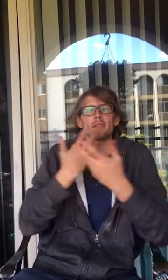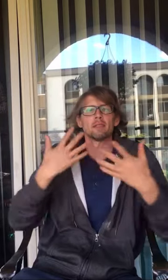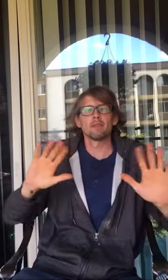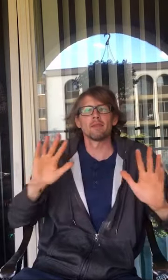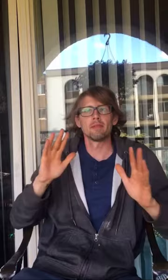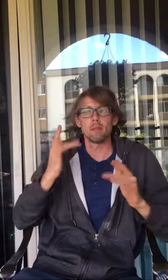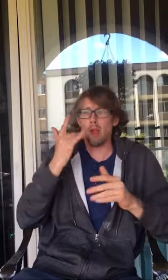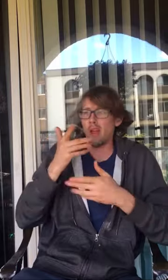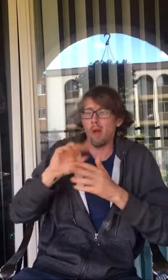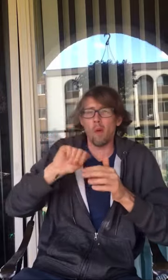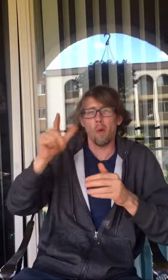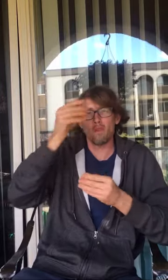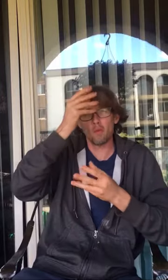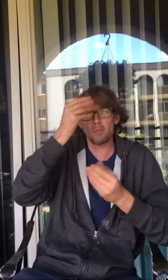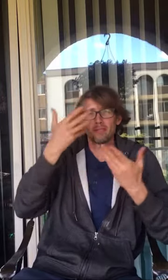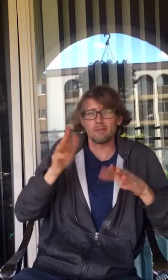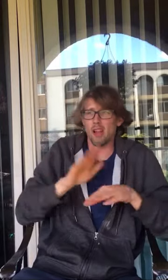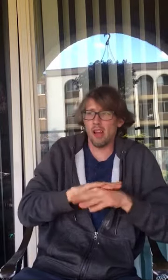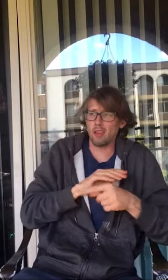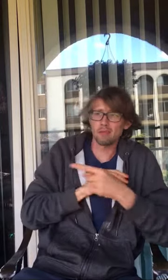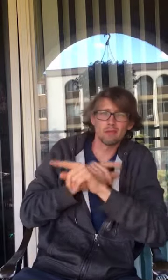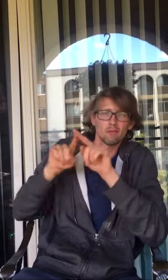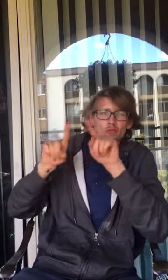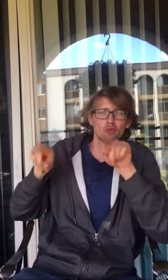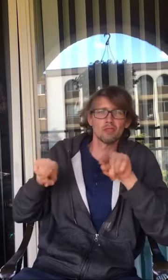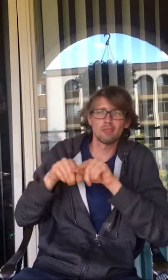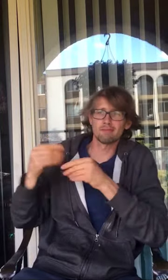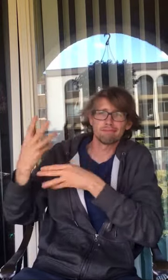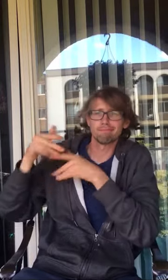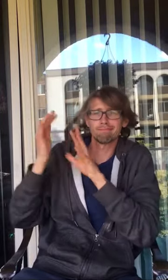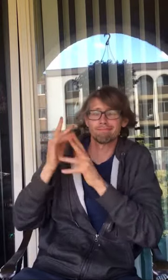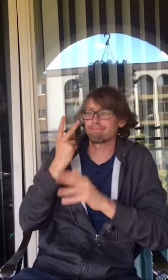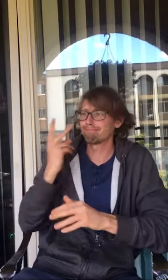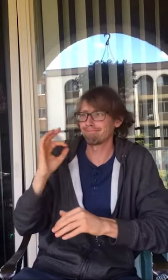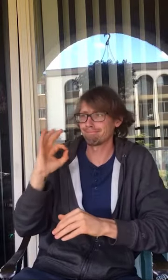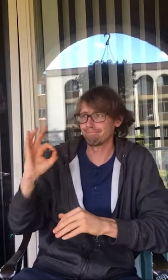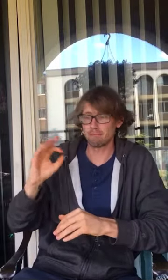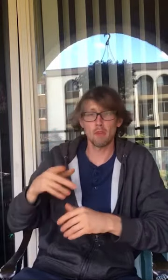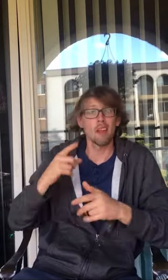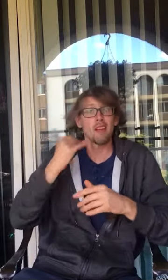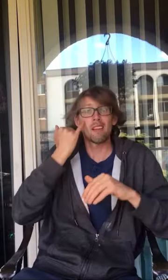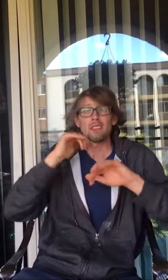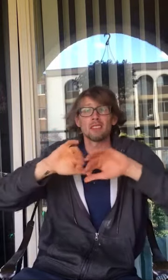of content and context shown on screen. With this info, we can know what is occuring. If we separate the teller and video,